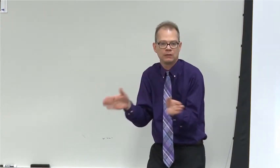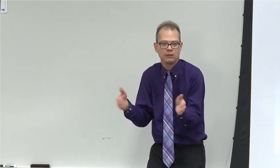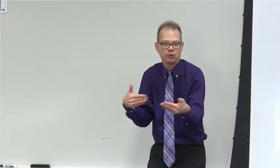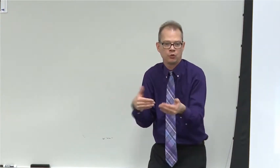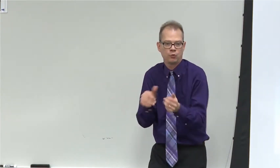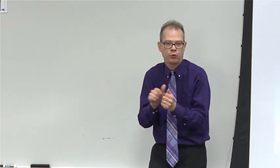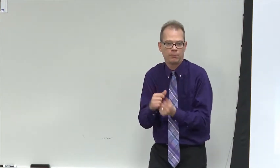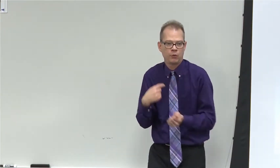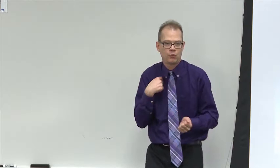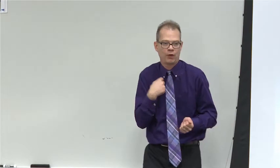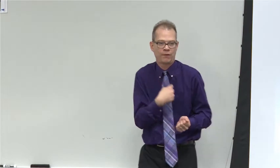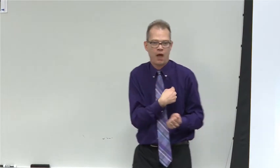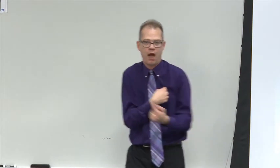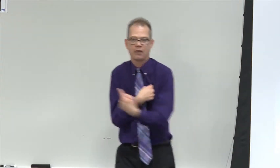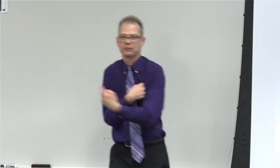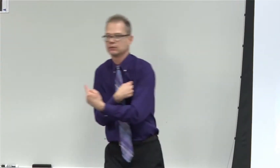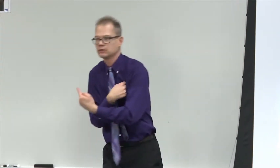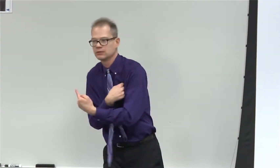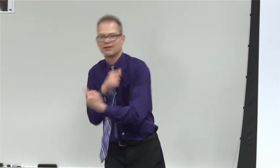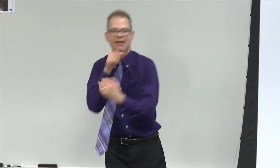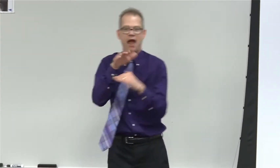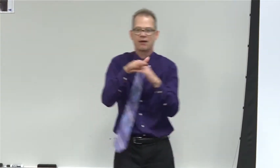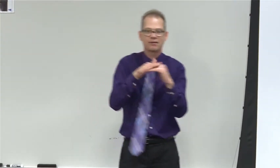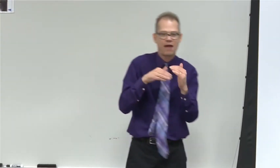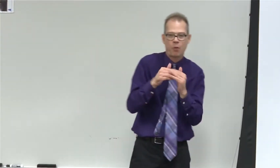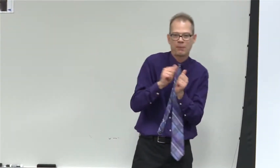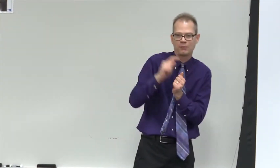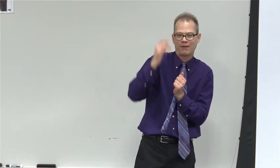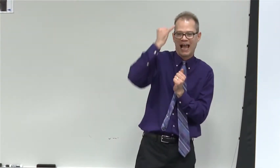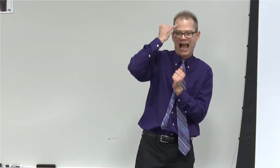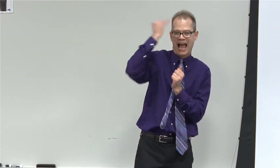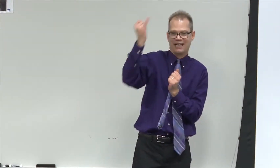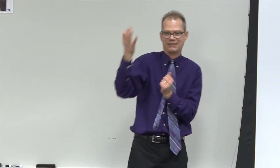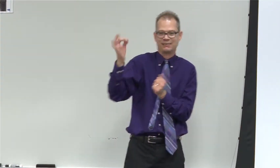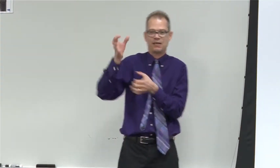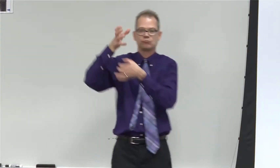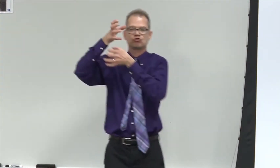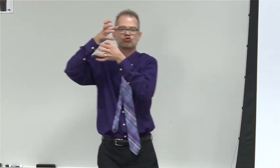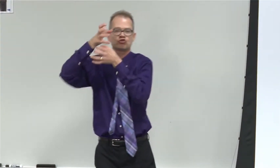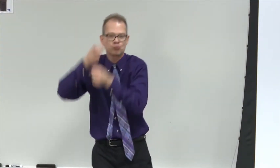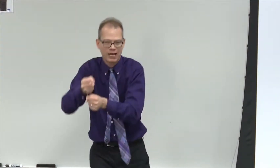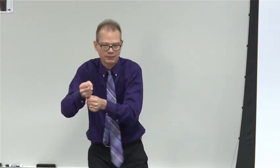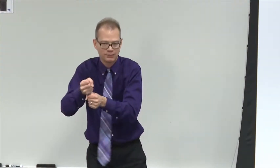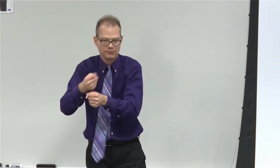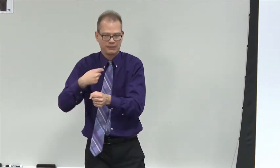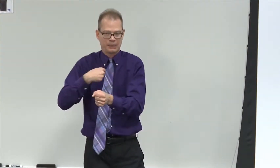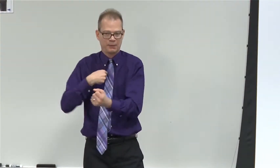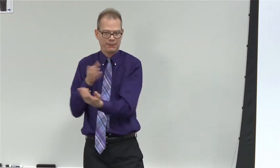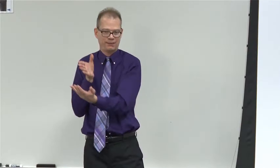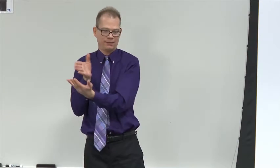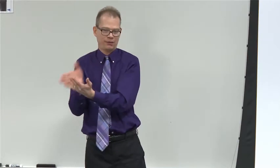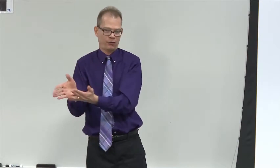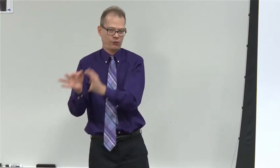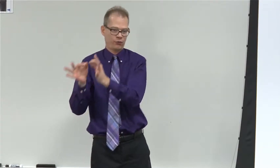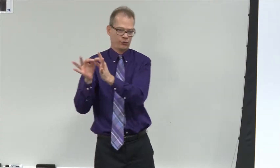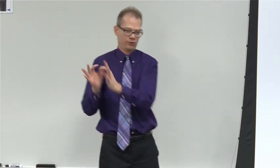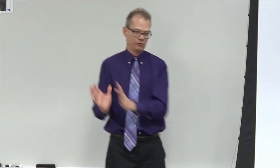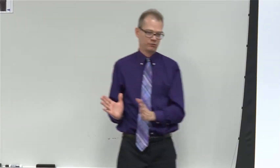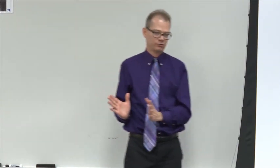was in the room with me, with us, and they might not feel comfortable with that idea and the trust that would be required